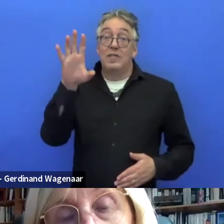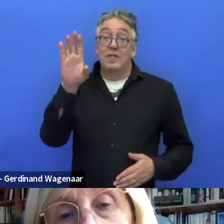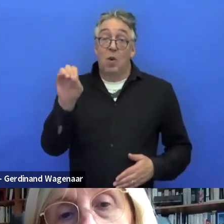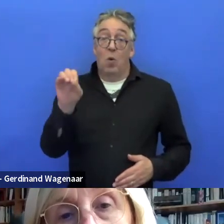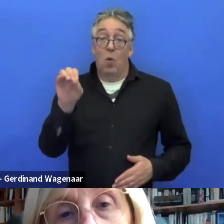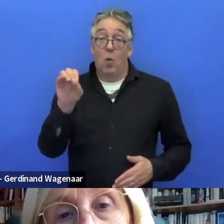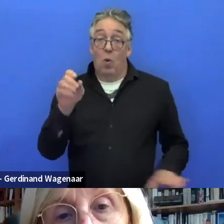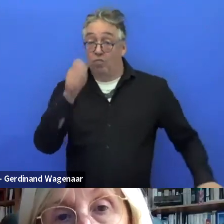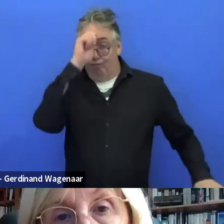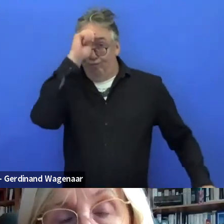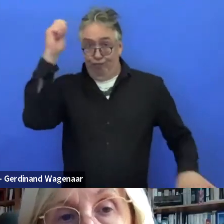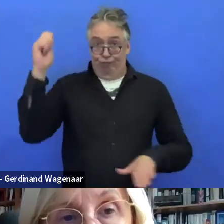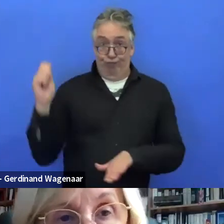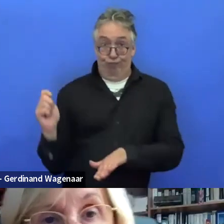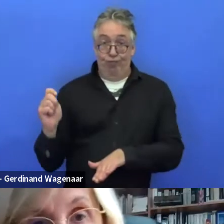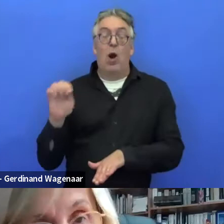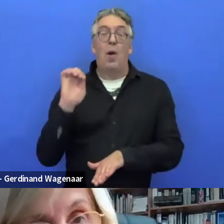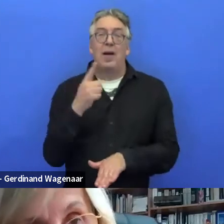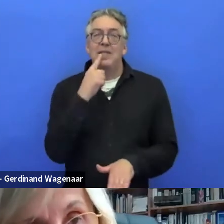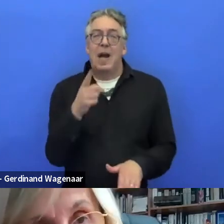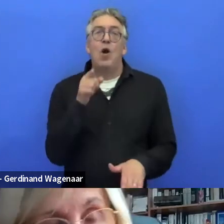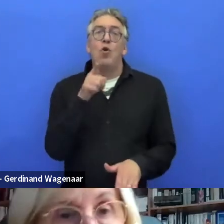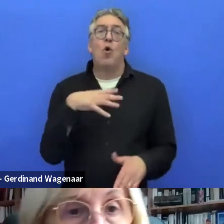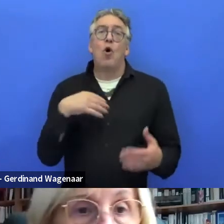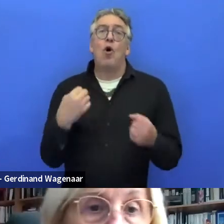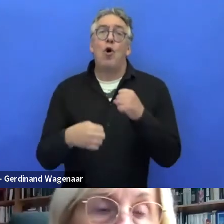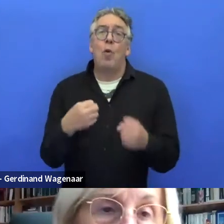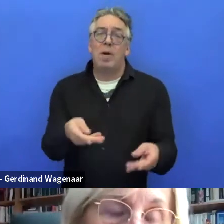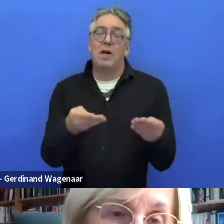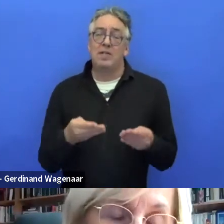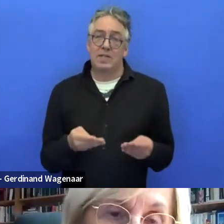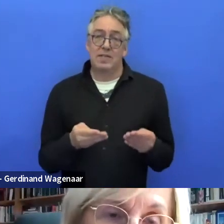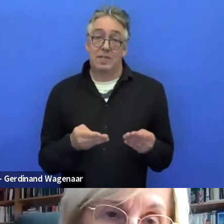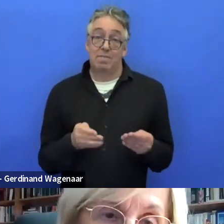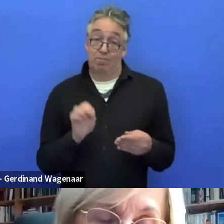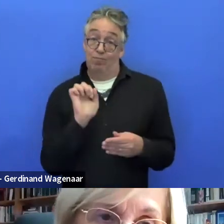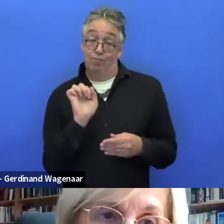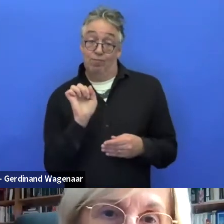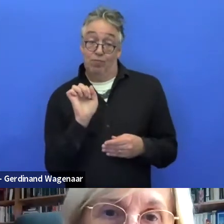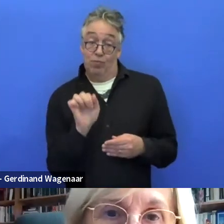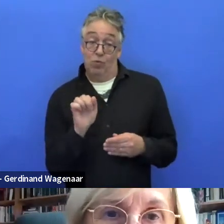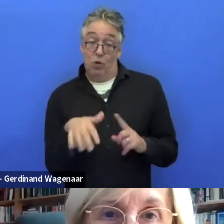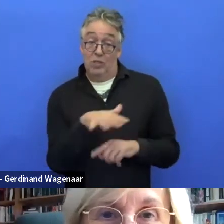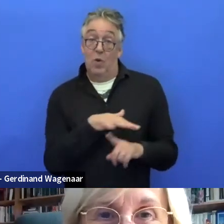that we could not touch in the individual complaints, your complaints and the case before about .